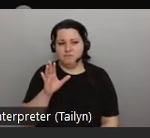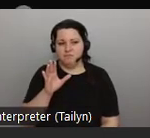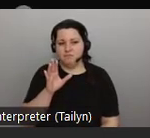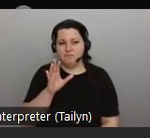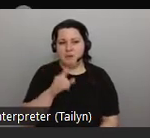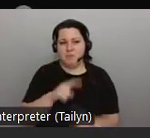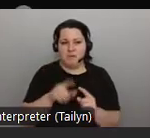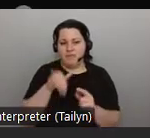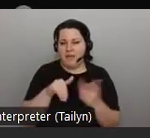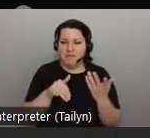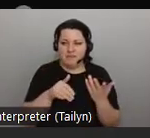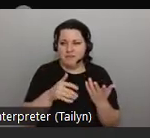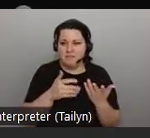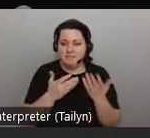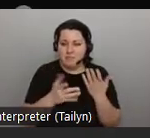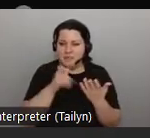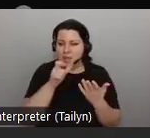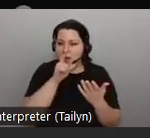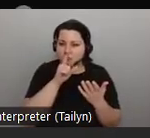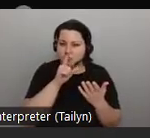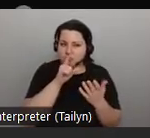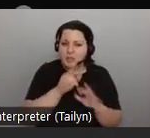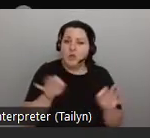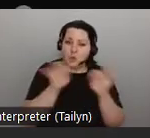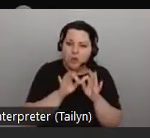is for a simple table. A more complex table you might want to tell more about what